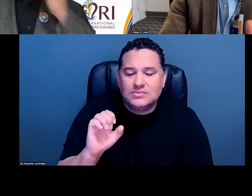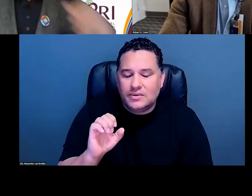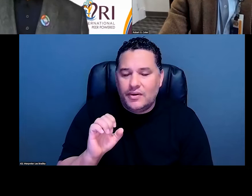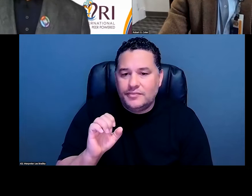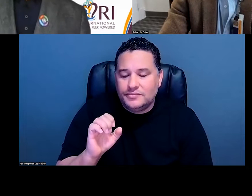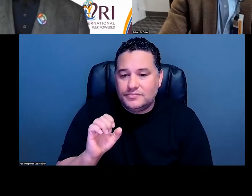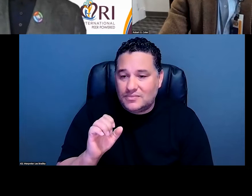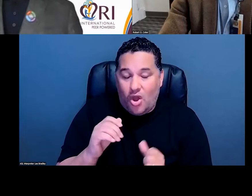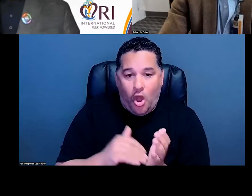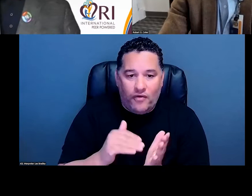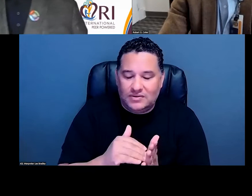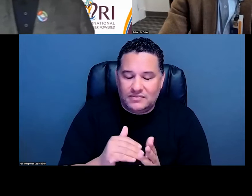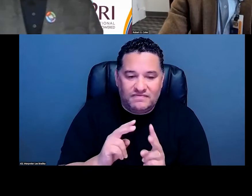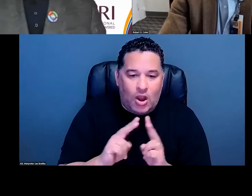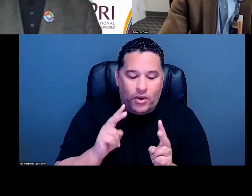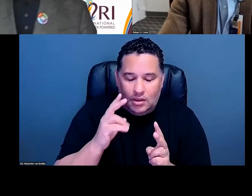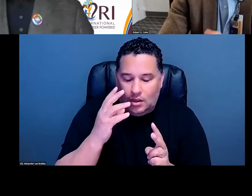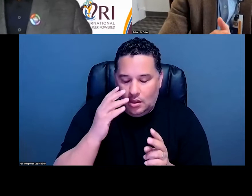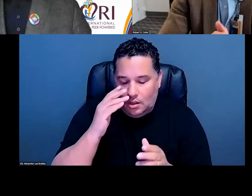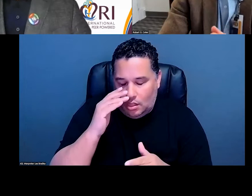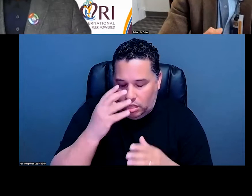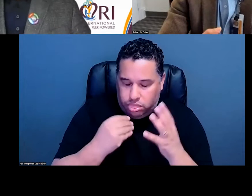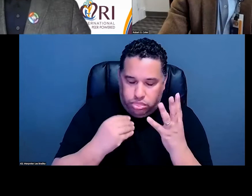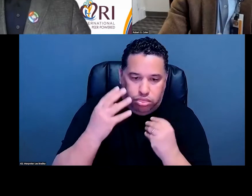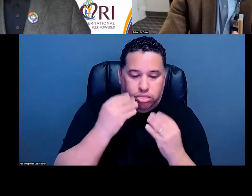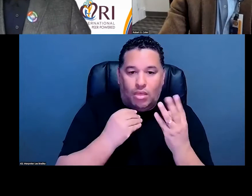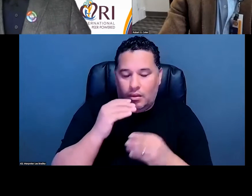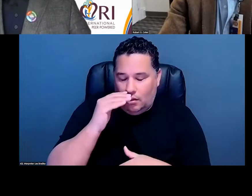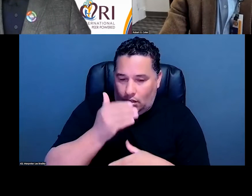DOSE OF THE AS NEEDED MEDICATION. WHICH IS